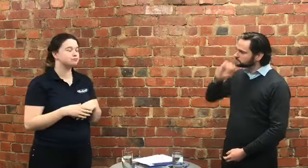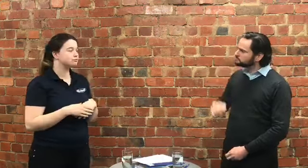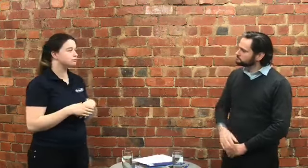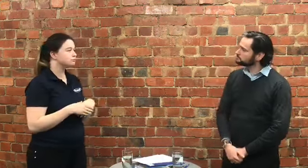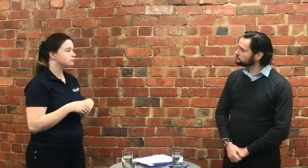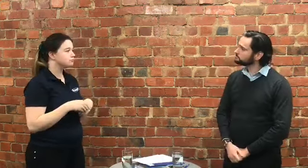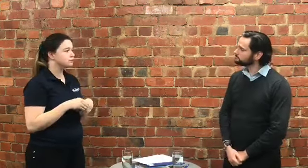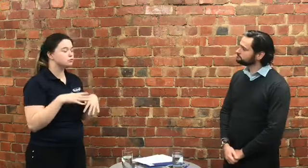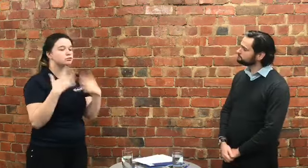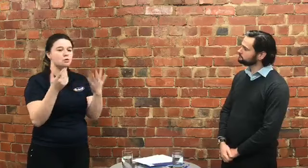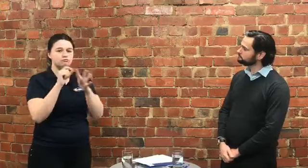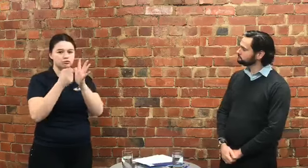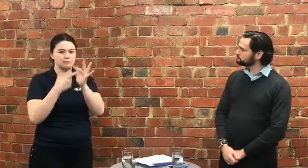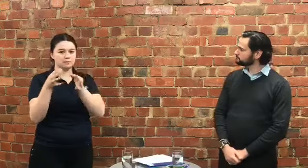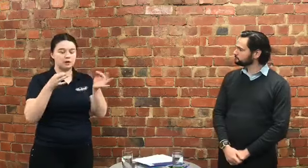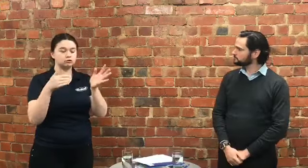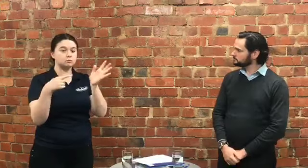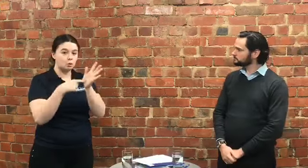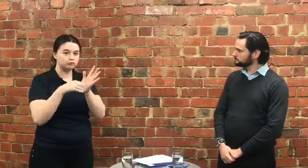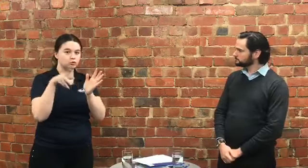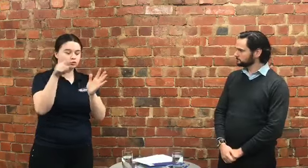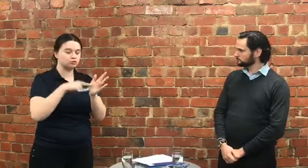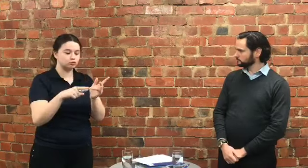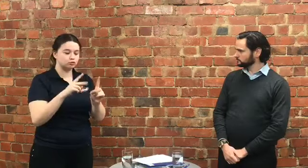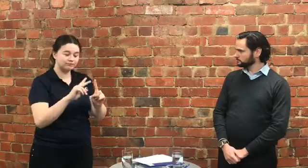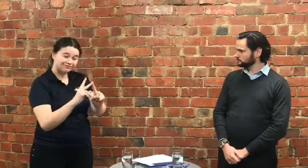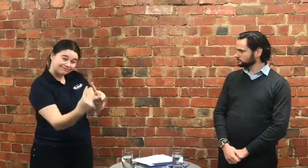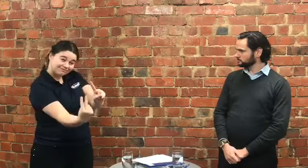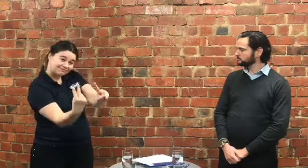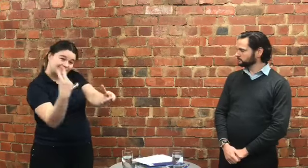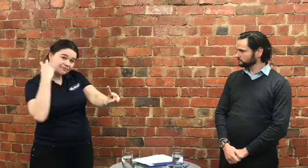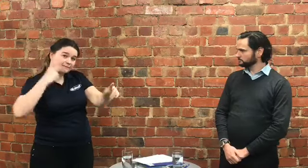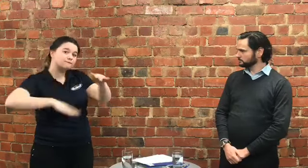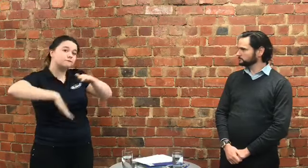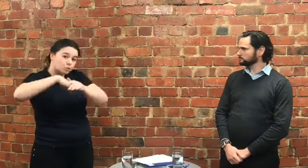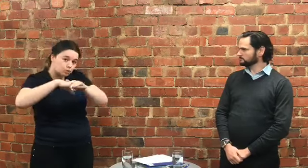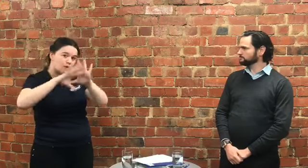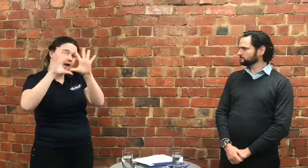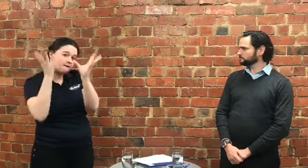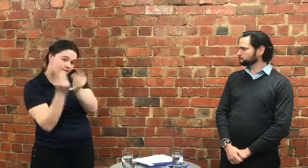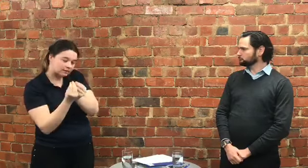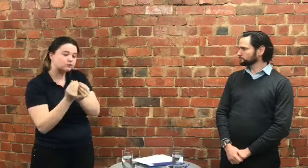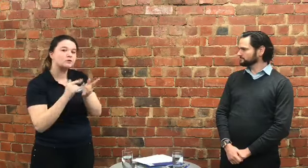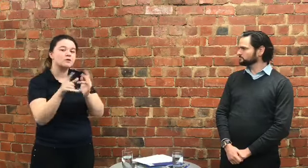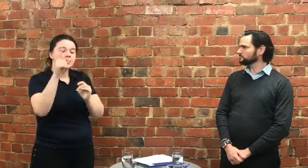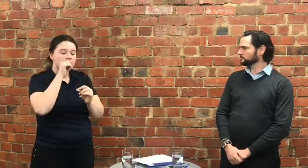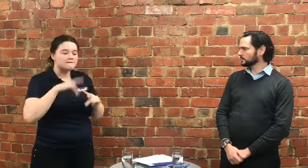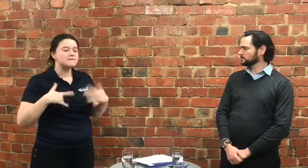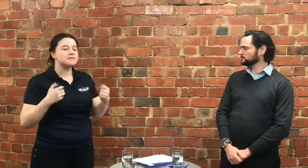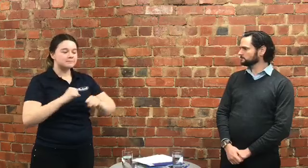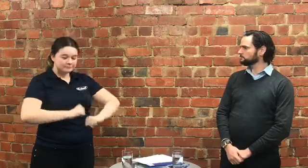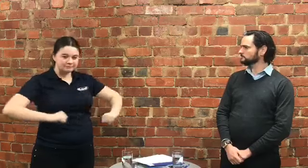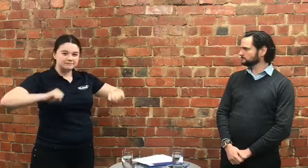are the same as anyone else. So, pre-planning is incredibly important for you really just to reflect on your life